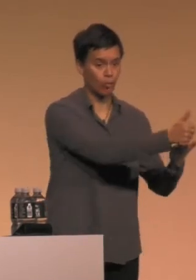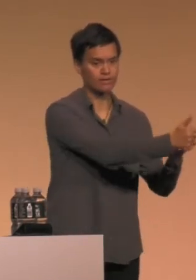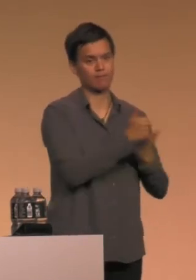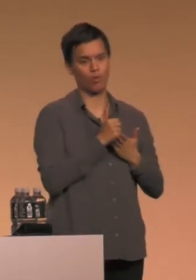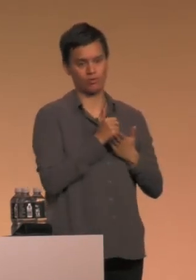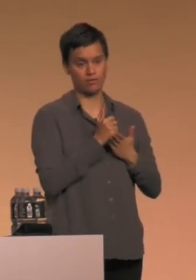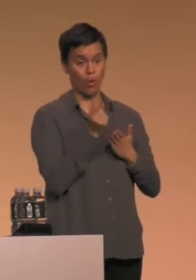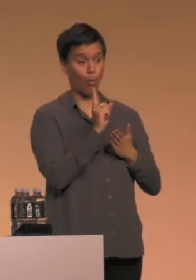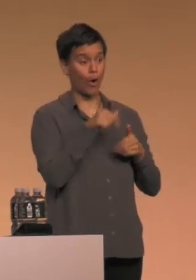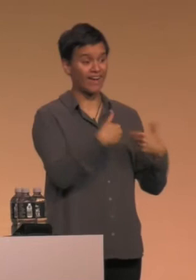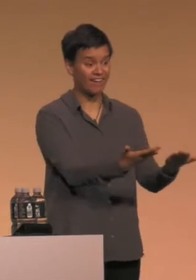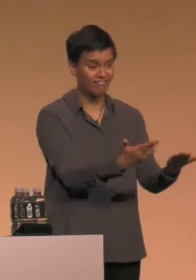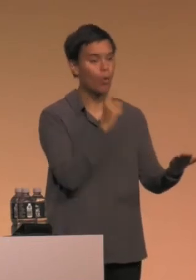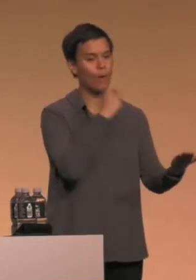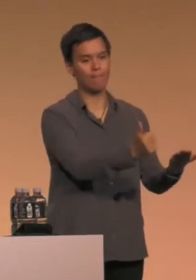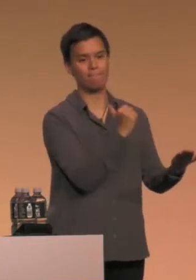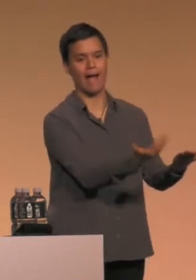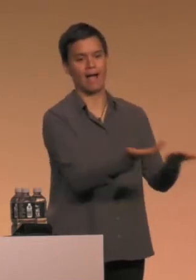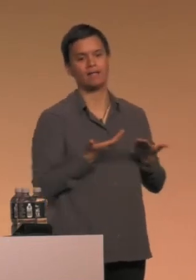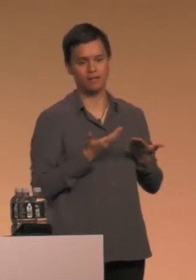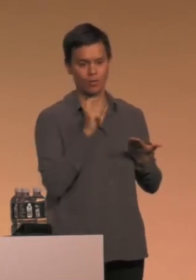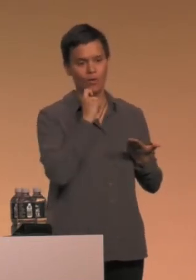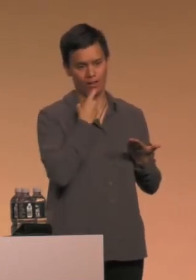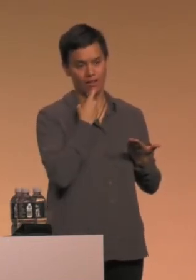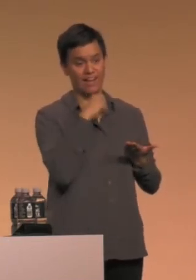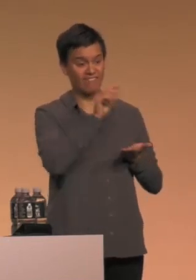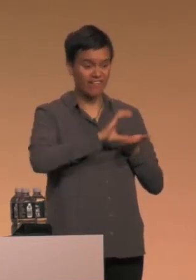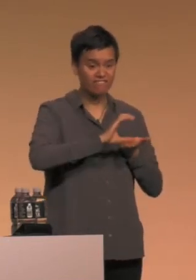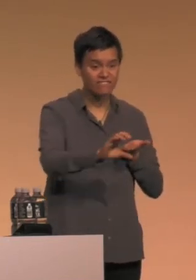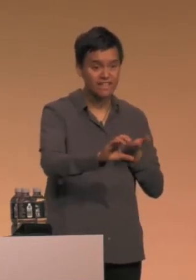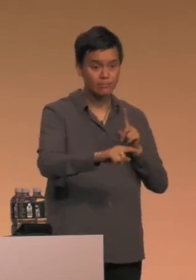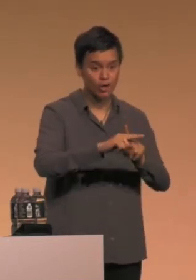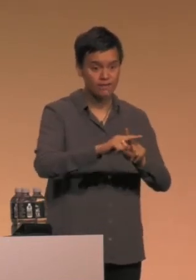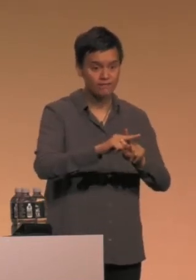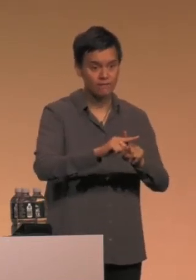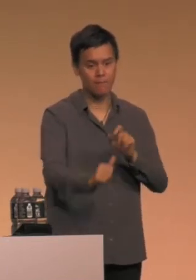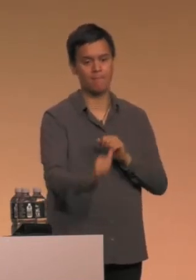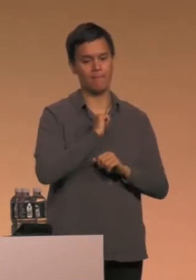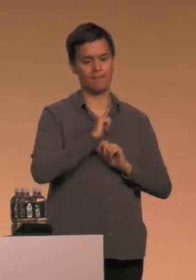will totally reflect what we invest in them, for better or for worse.